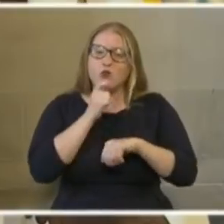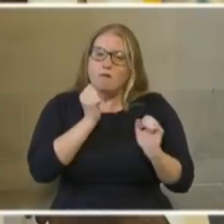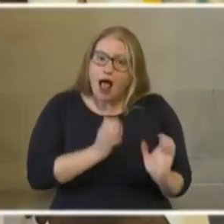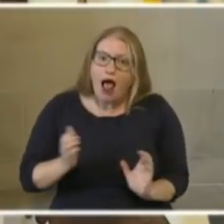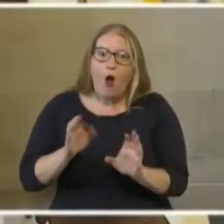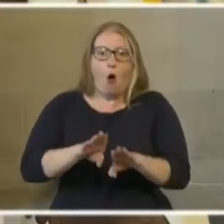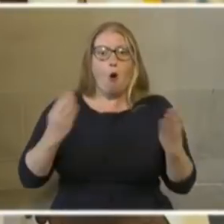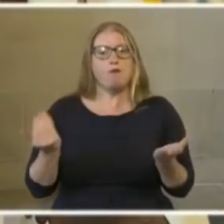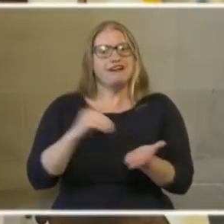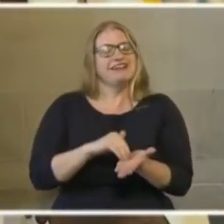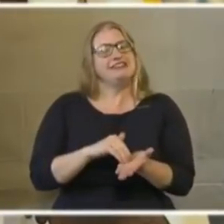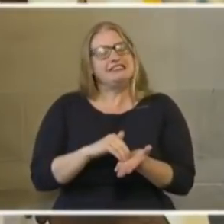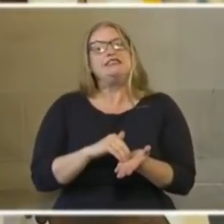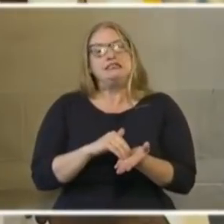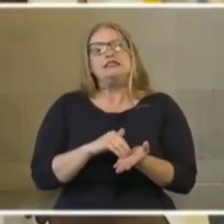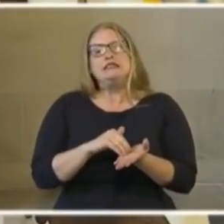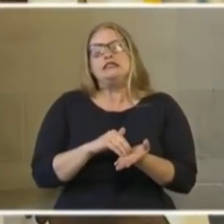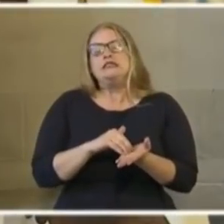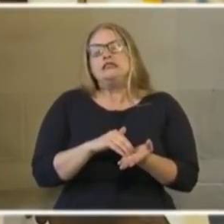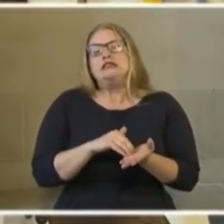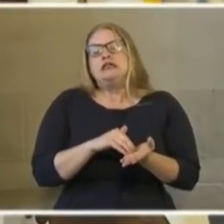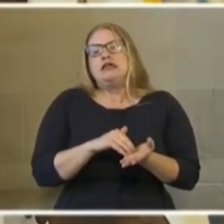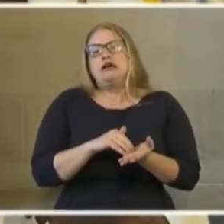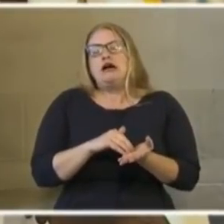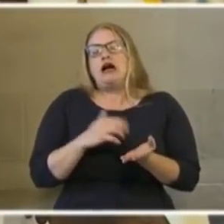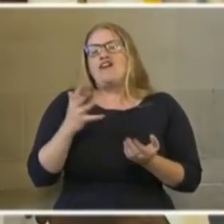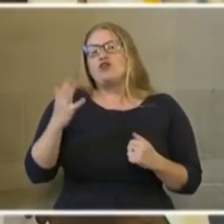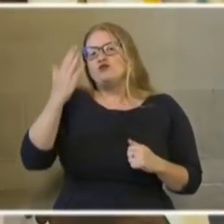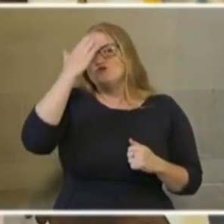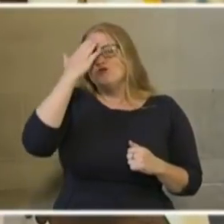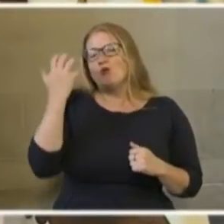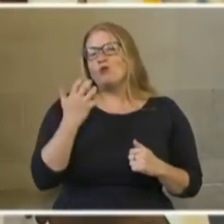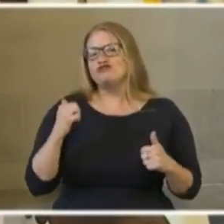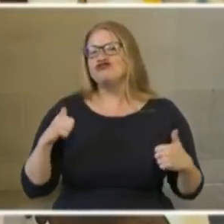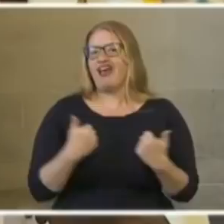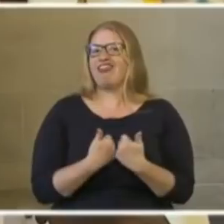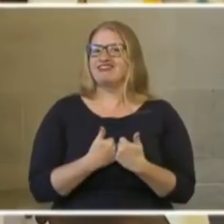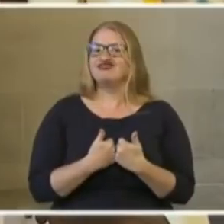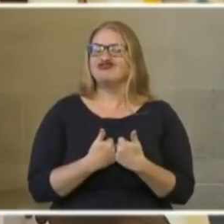BEEN FINANCIALLY CHALLENGING FOR SO MANY HAIR SALONS AND NOW